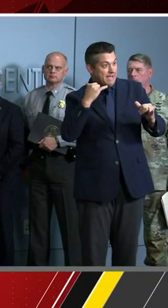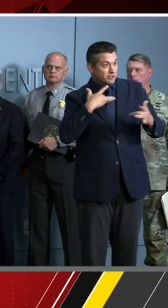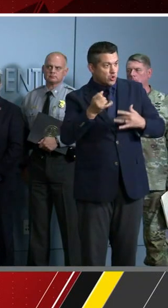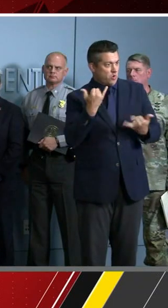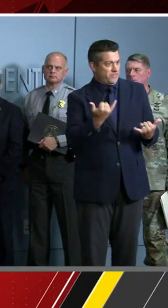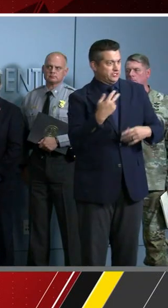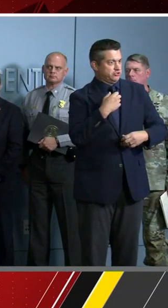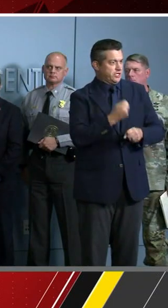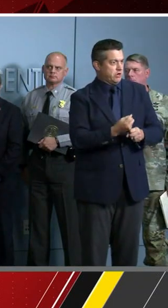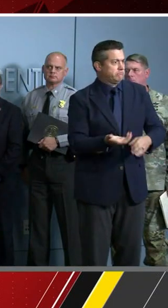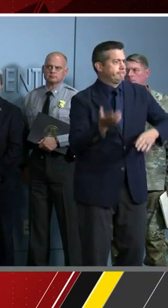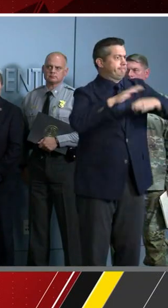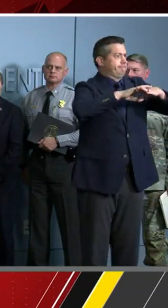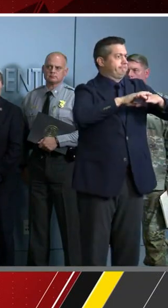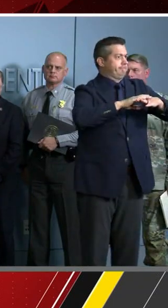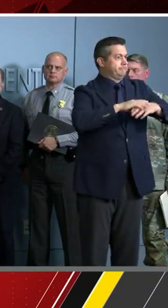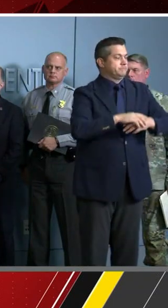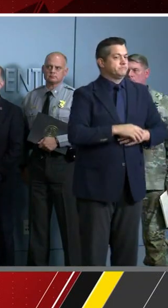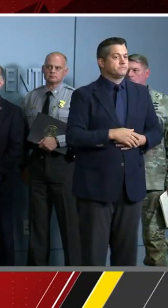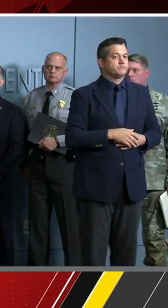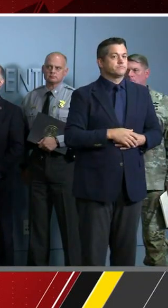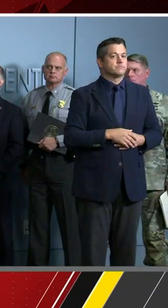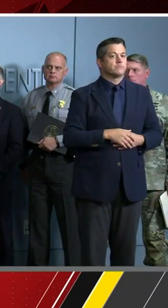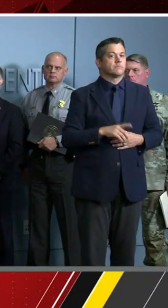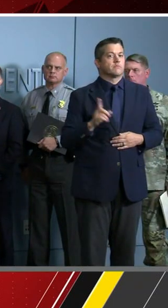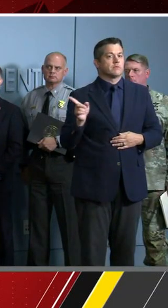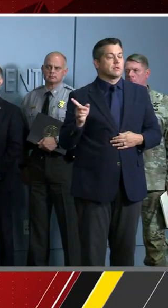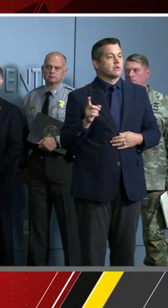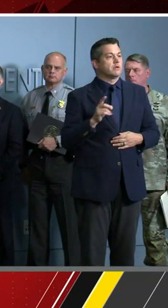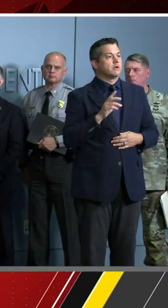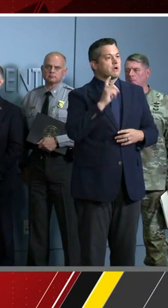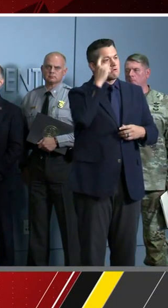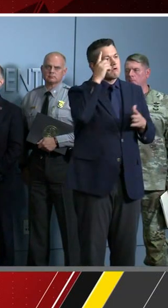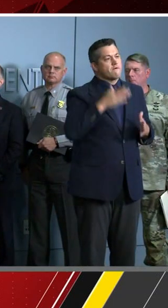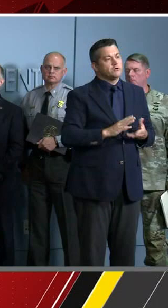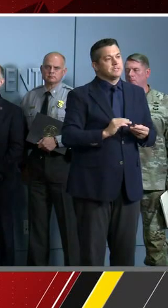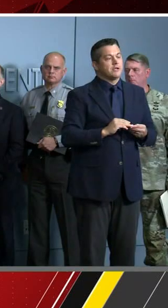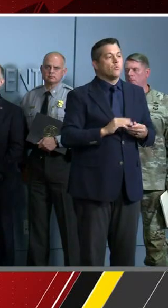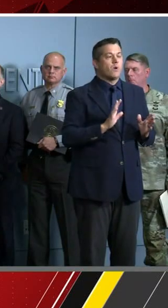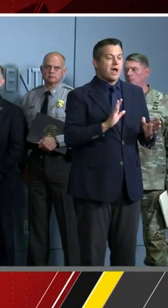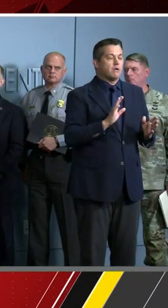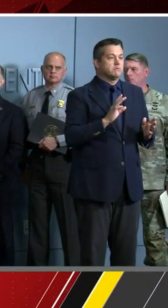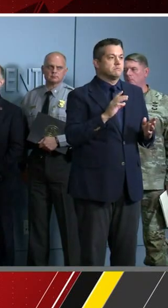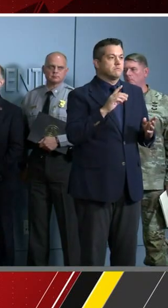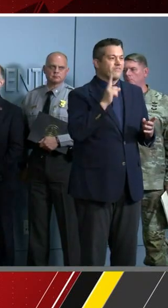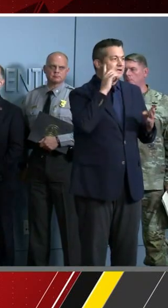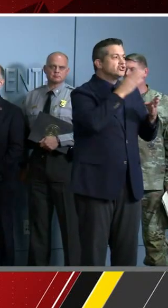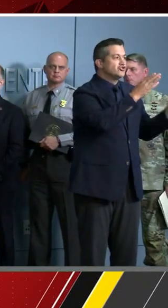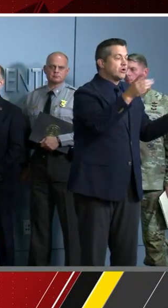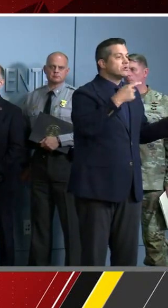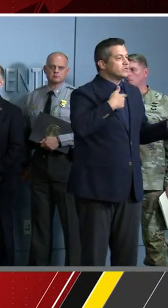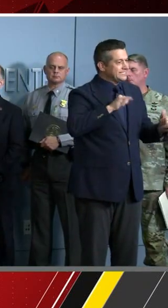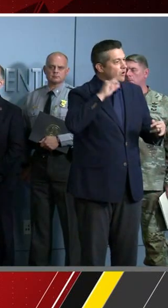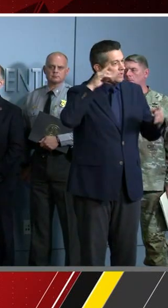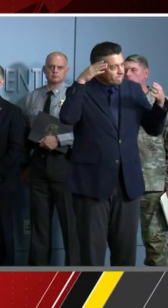Well first, we cannot lose focus on what is coming at us. So